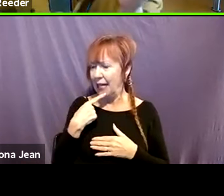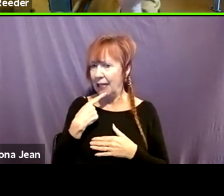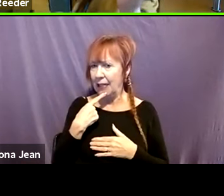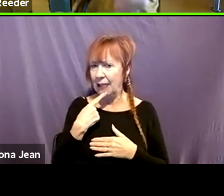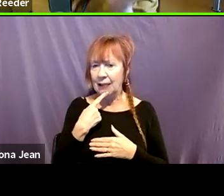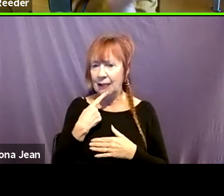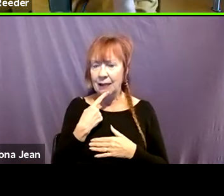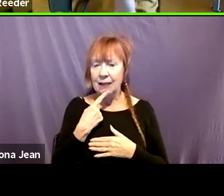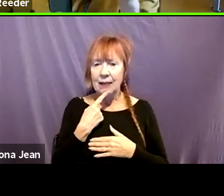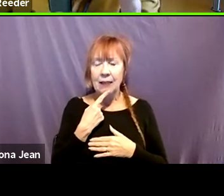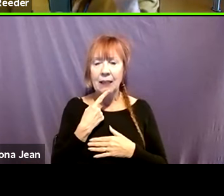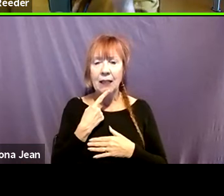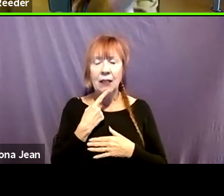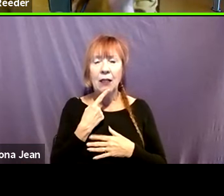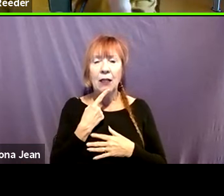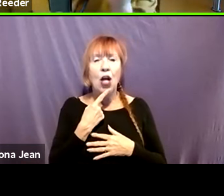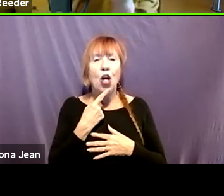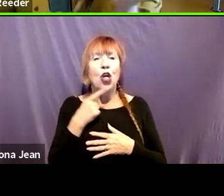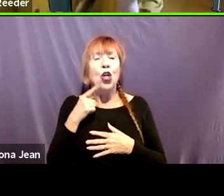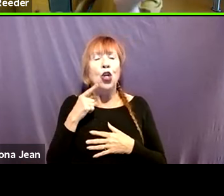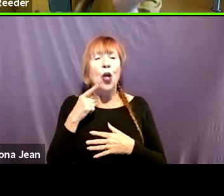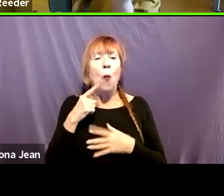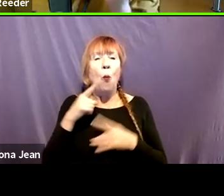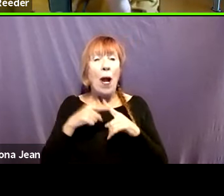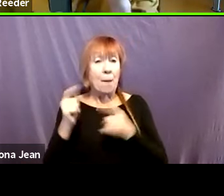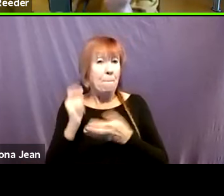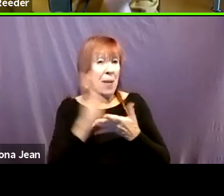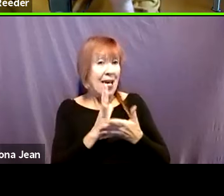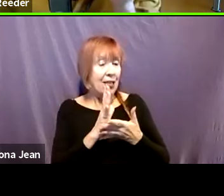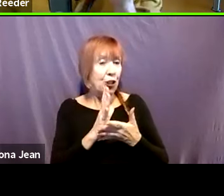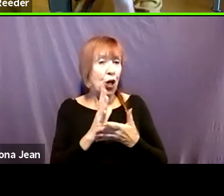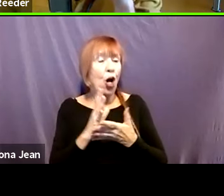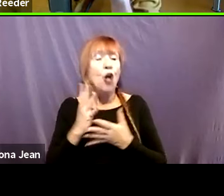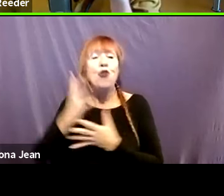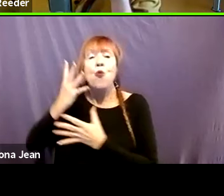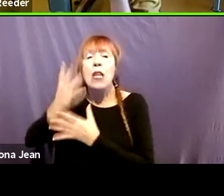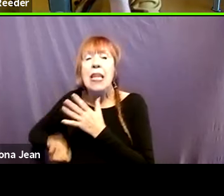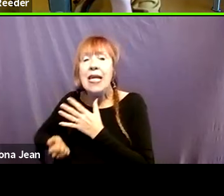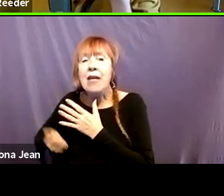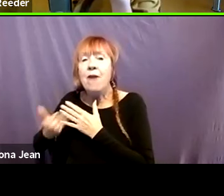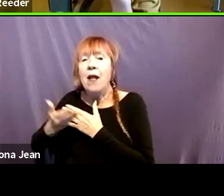"that you deliberately leave some things out of your story so the execs have things to ask later".